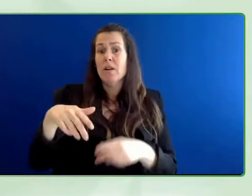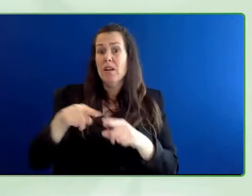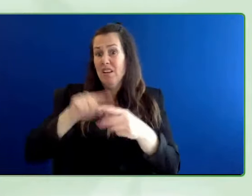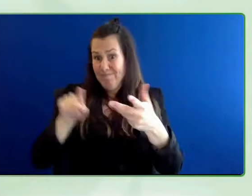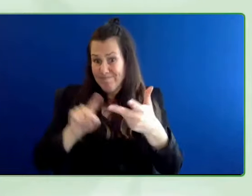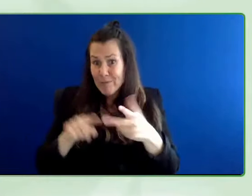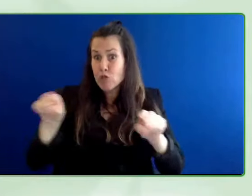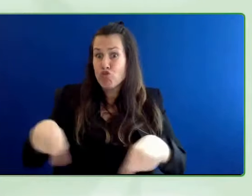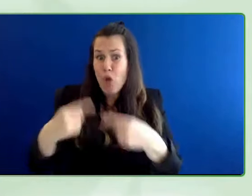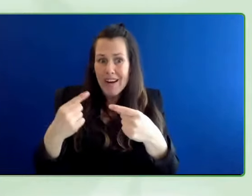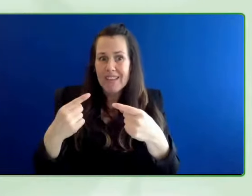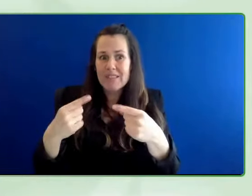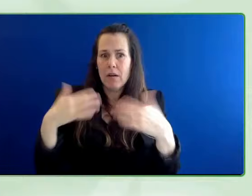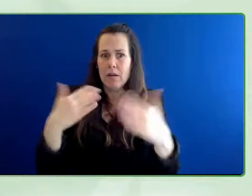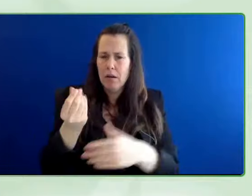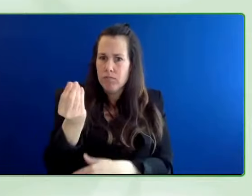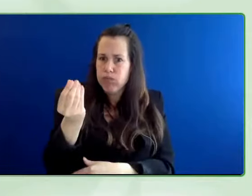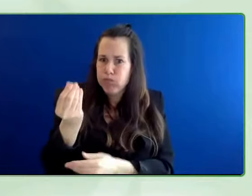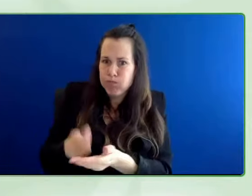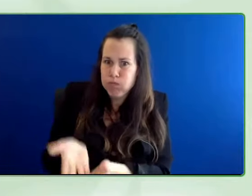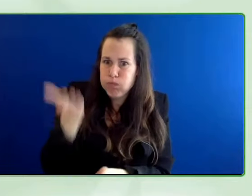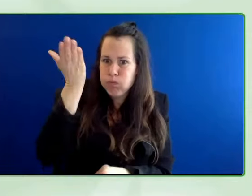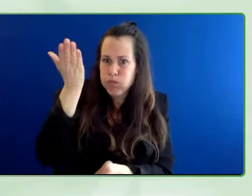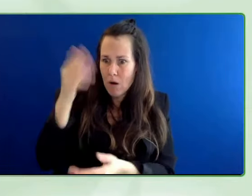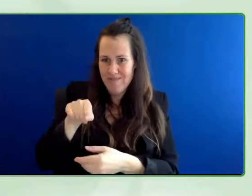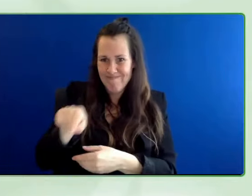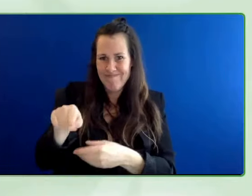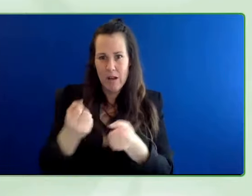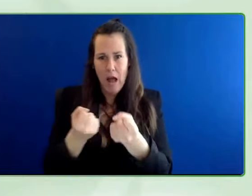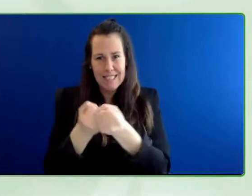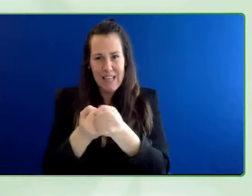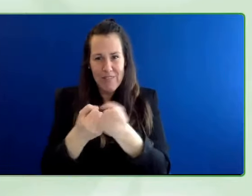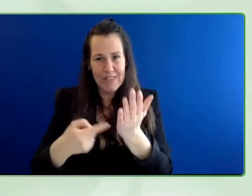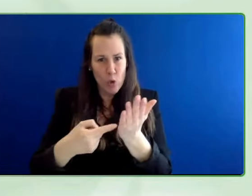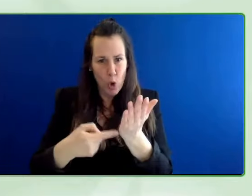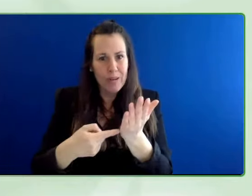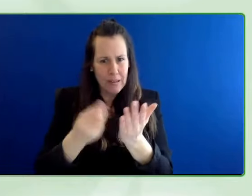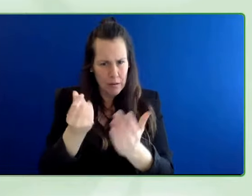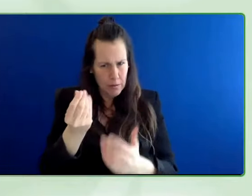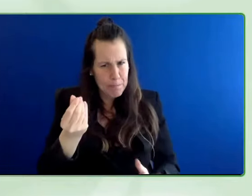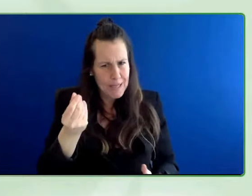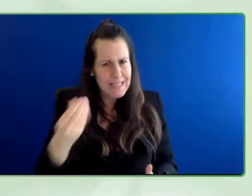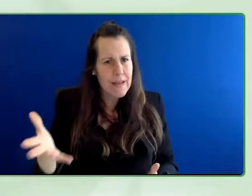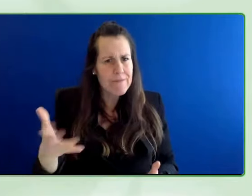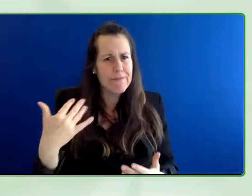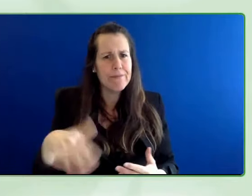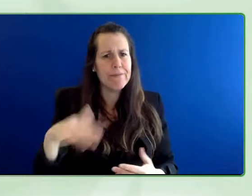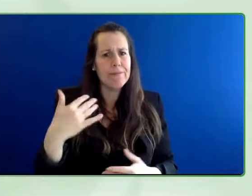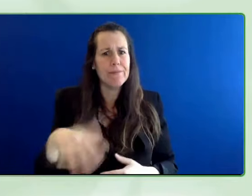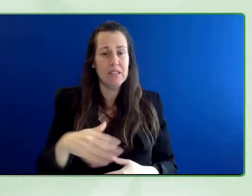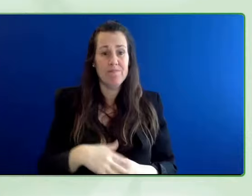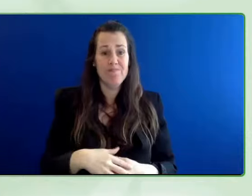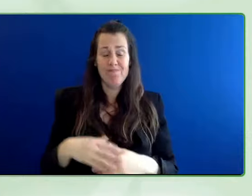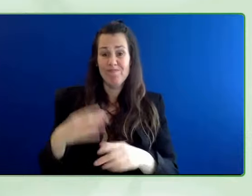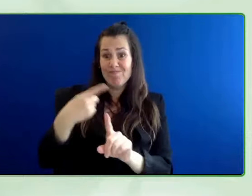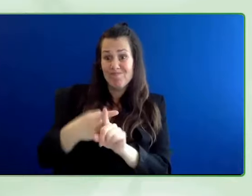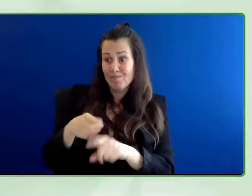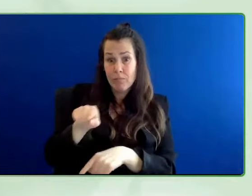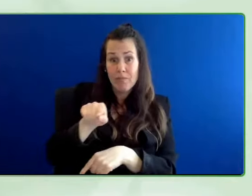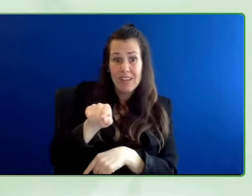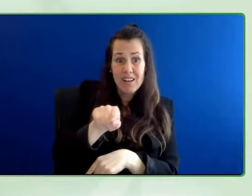Another challenge is that the assistive technologies that come from abroad, most of the time don't